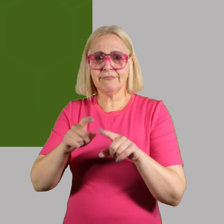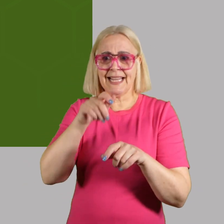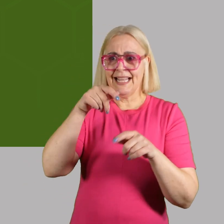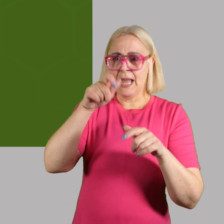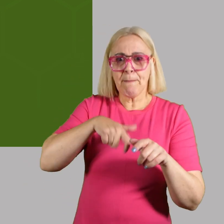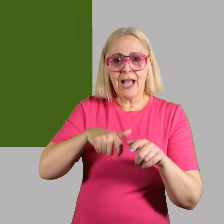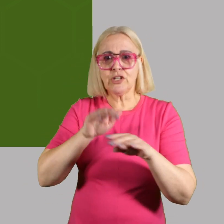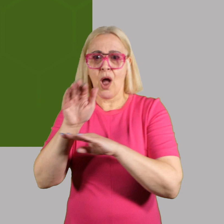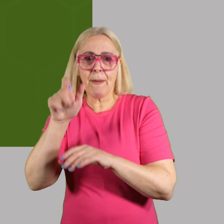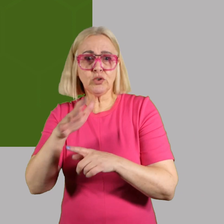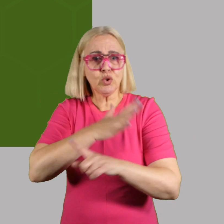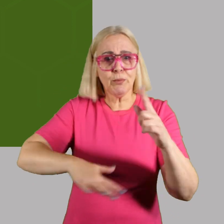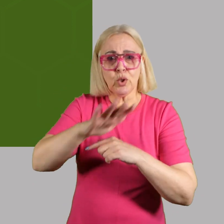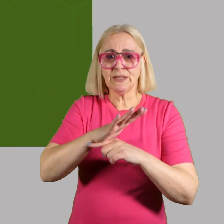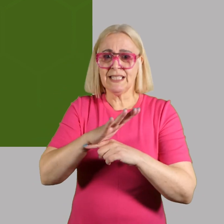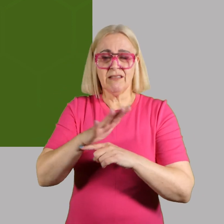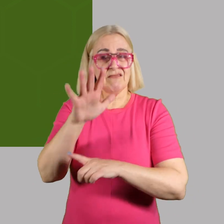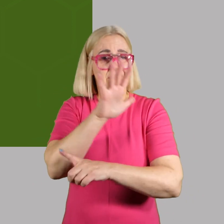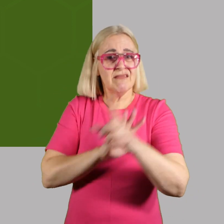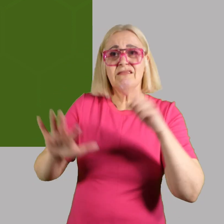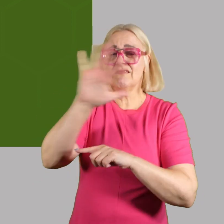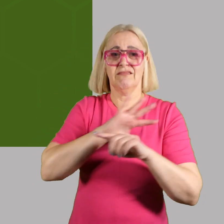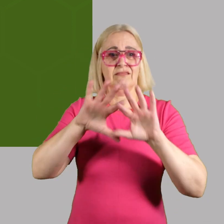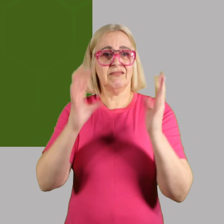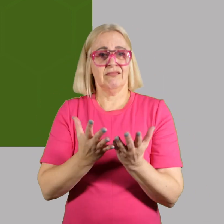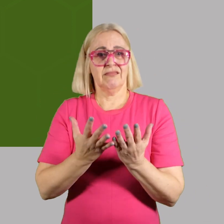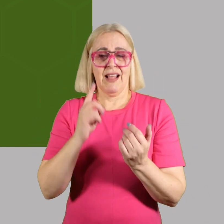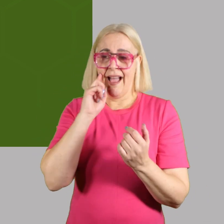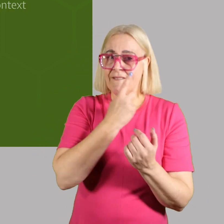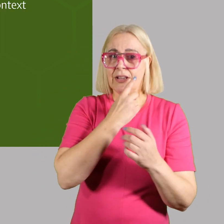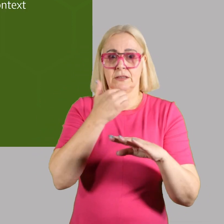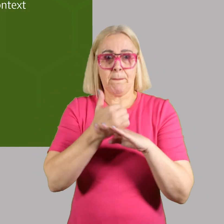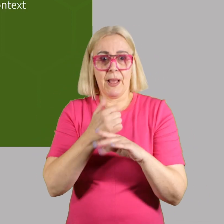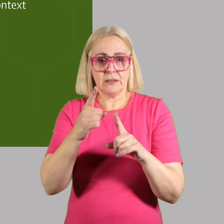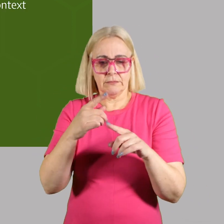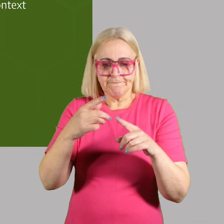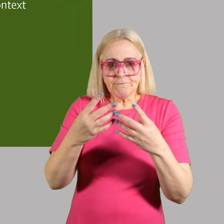in inpatient and outpatient community settings across the globe; adaptation of evidence-based